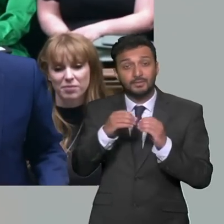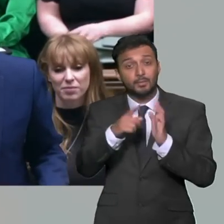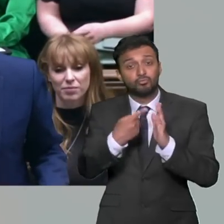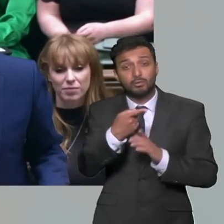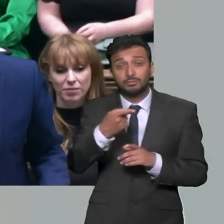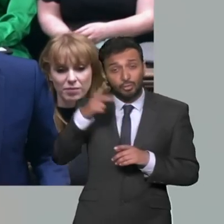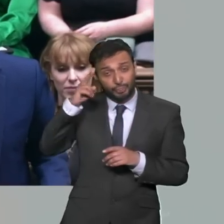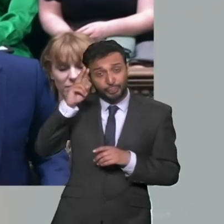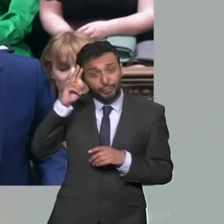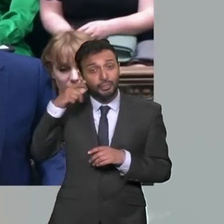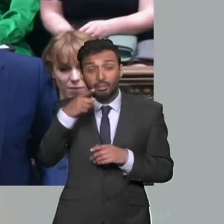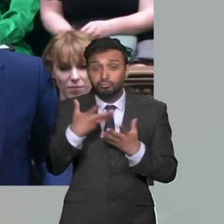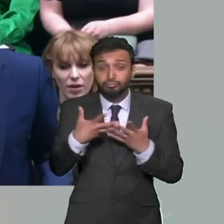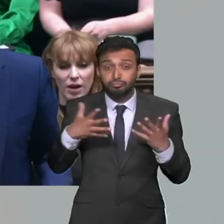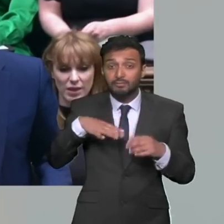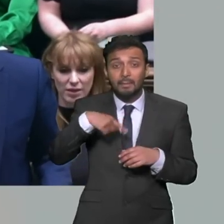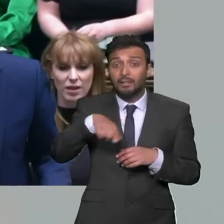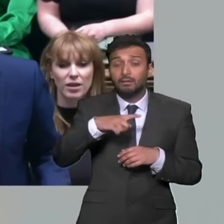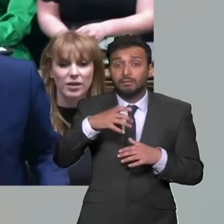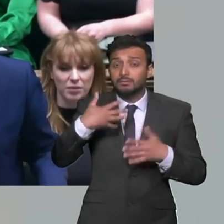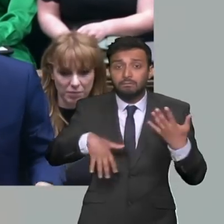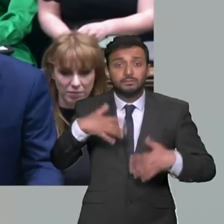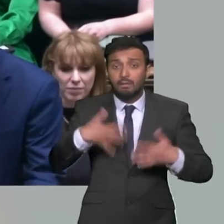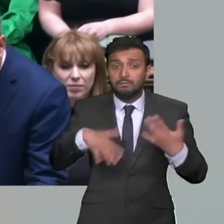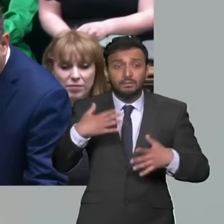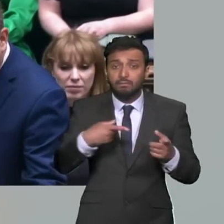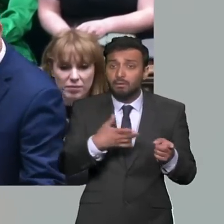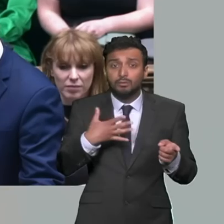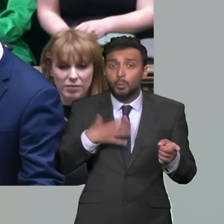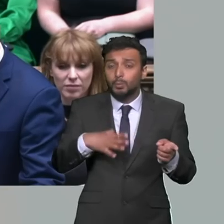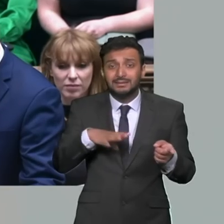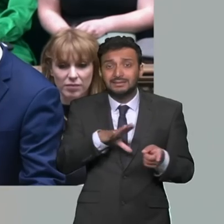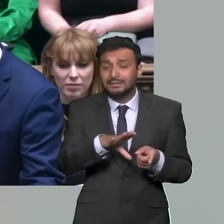households across the country suffered when they did not need to.